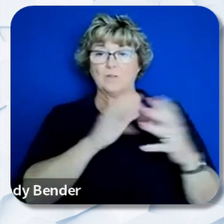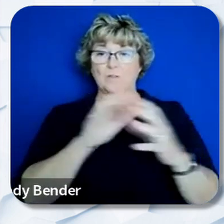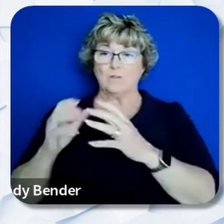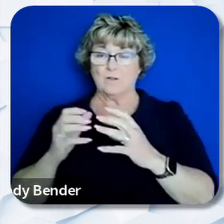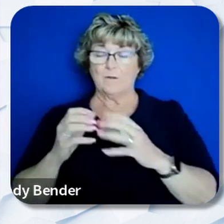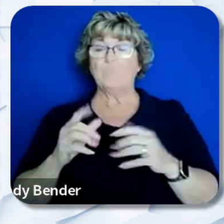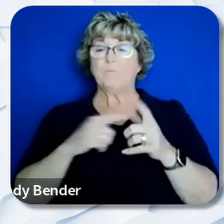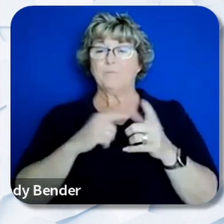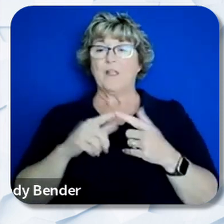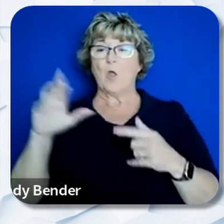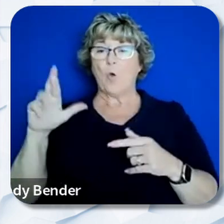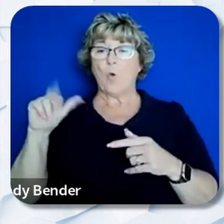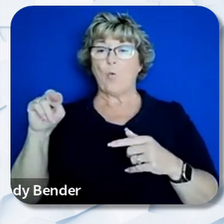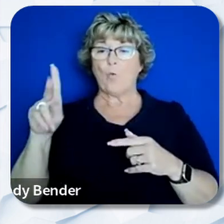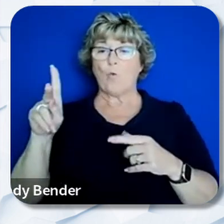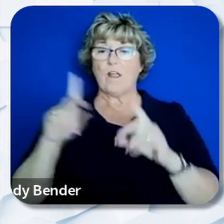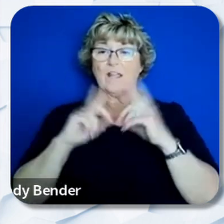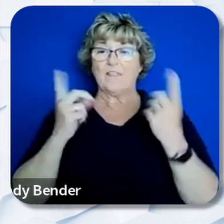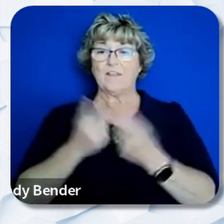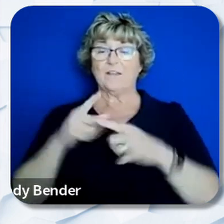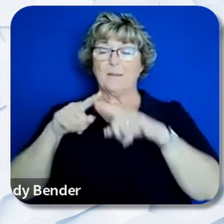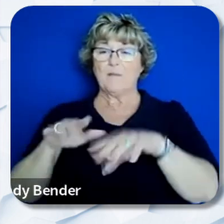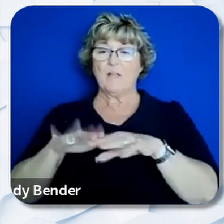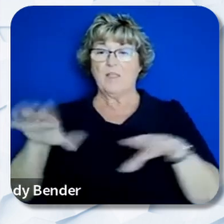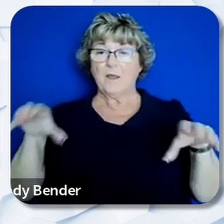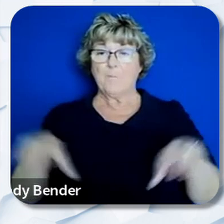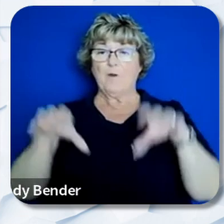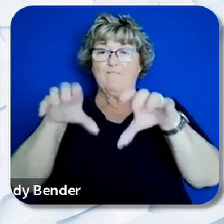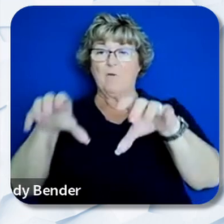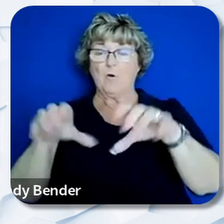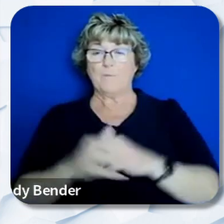and then we rank the districts based on their performance on those indicators, based on